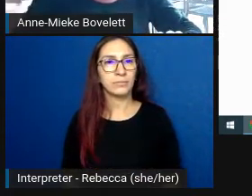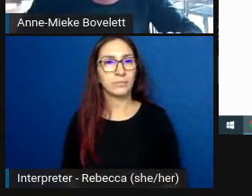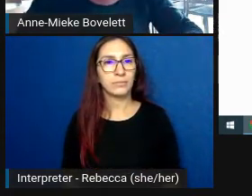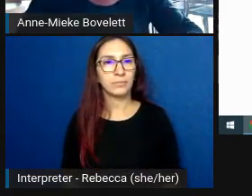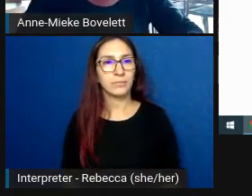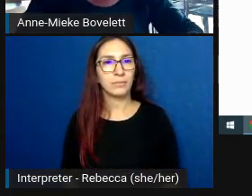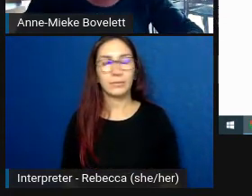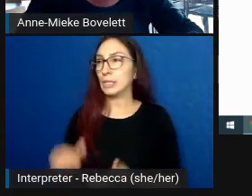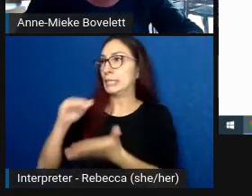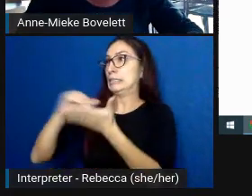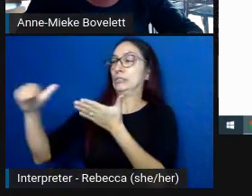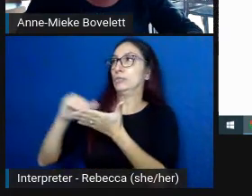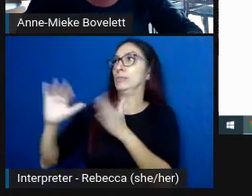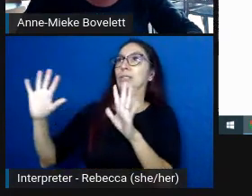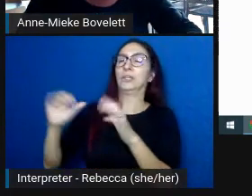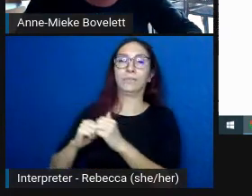I'm sorry, just a second.